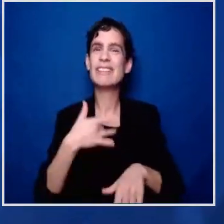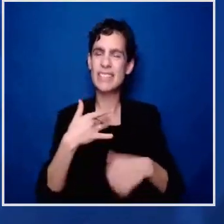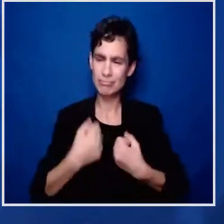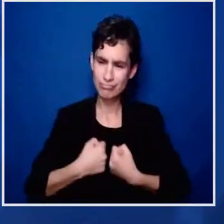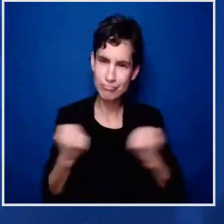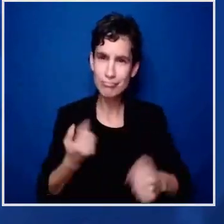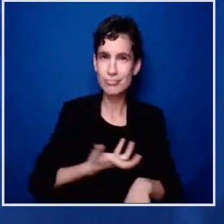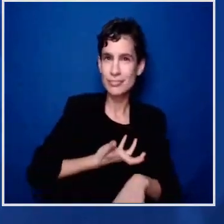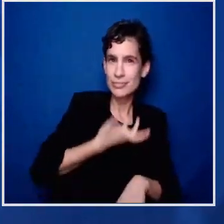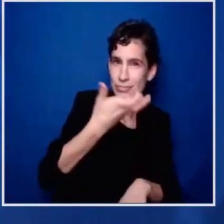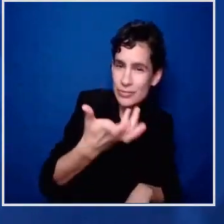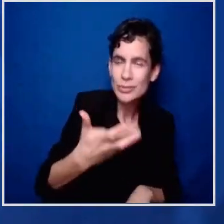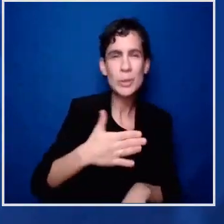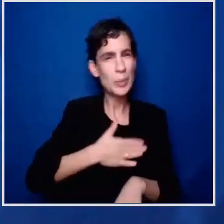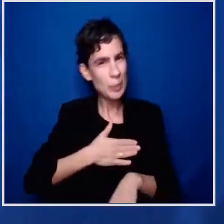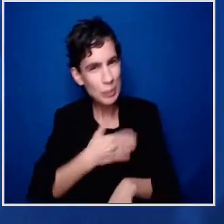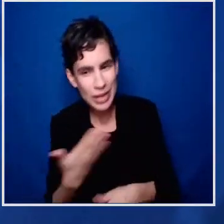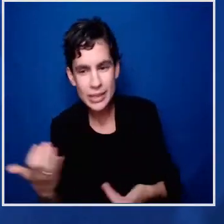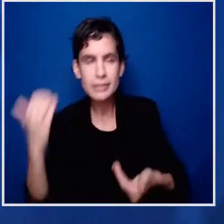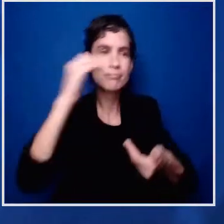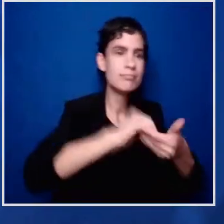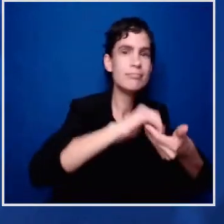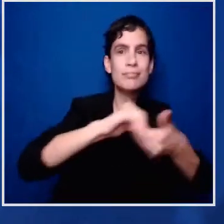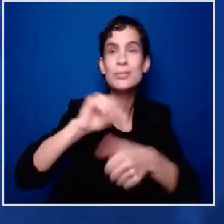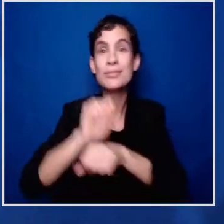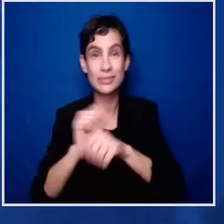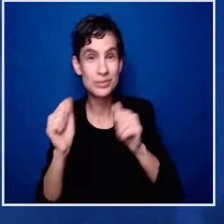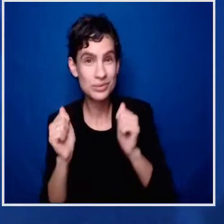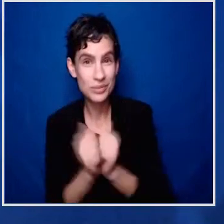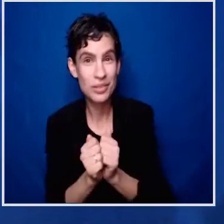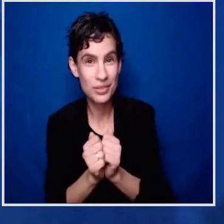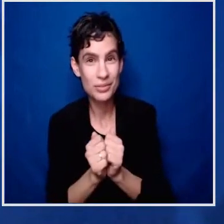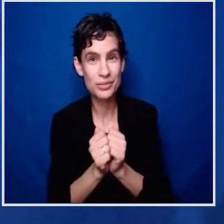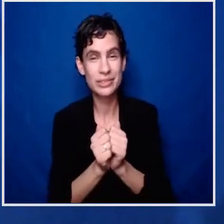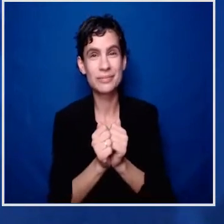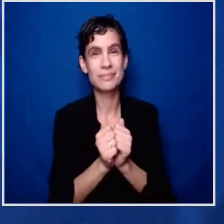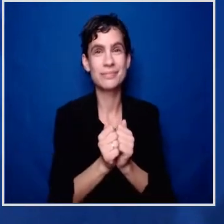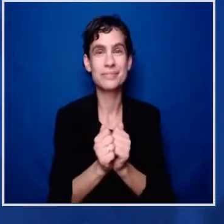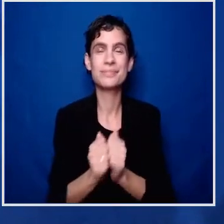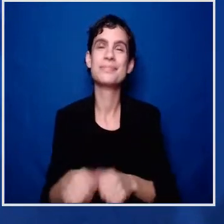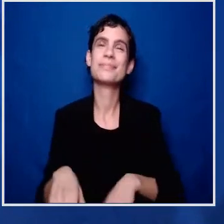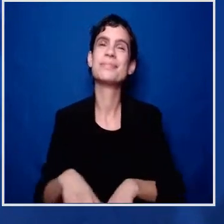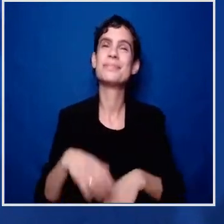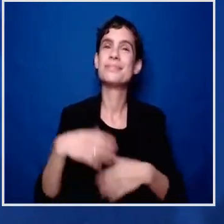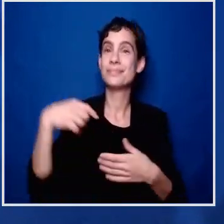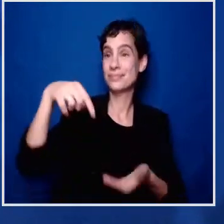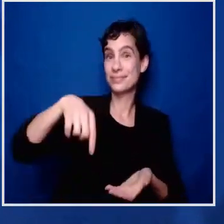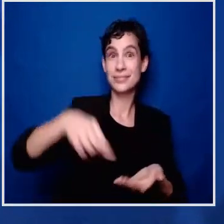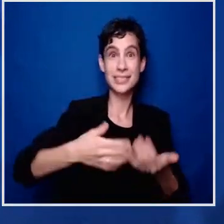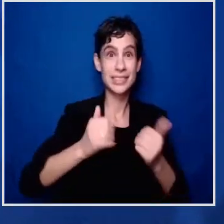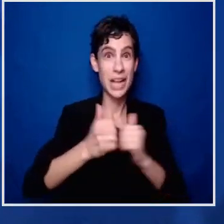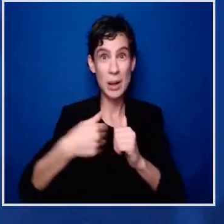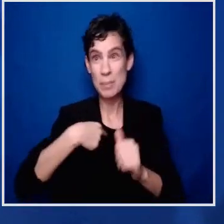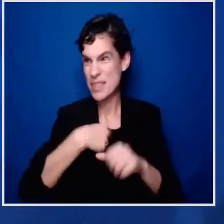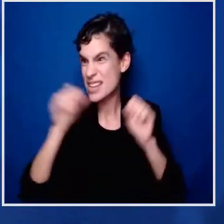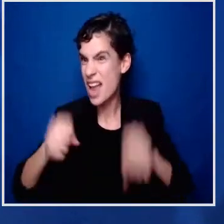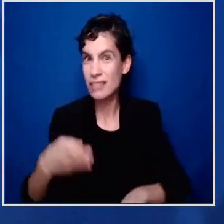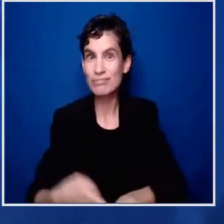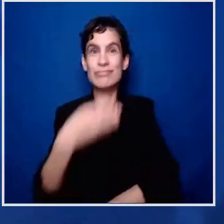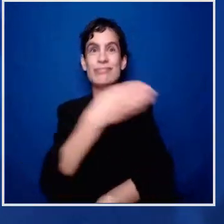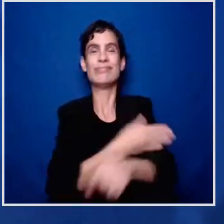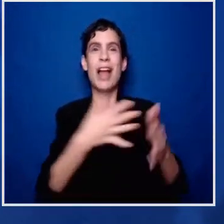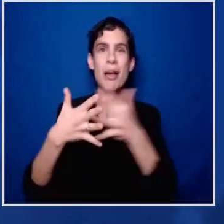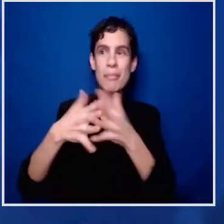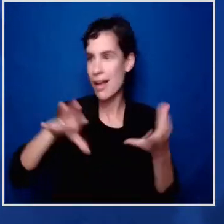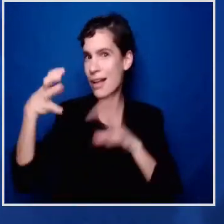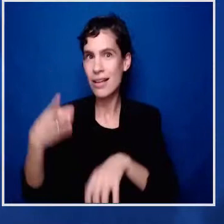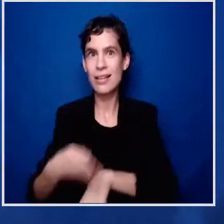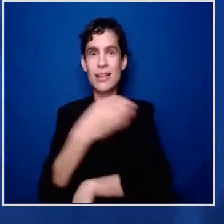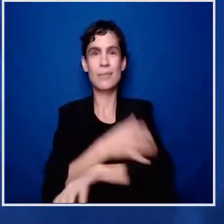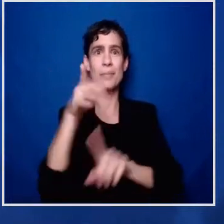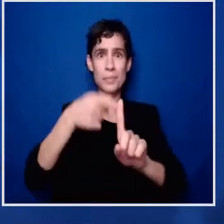CHALLENGES WITH ROLLED UP